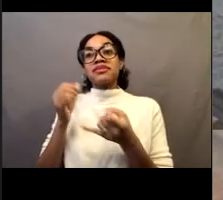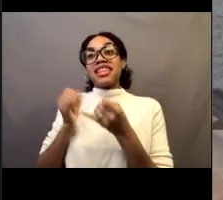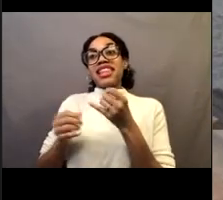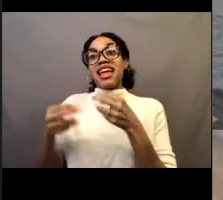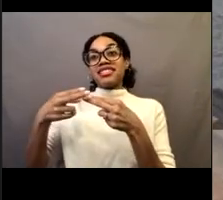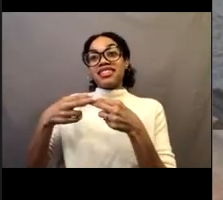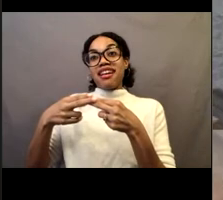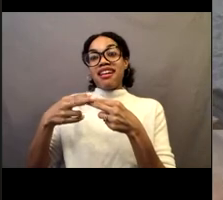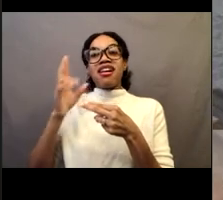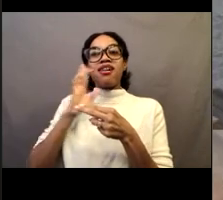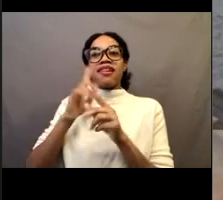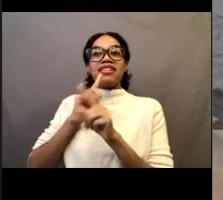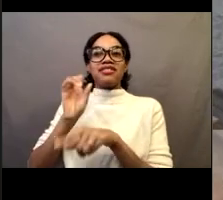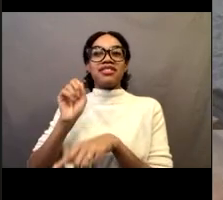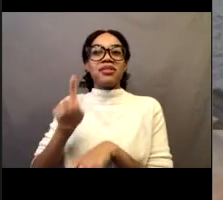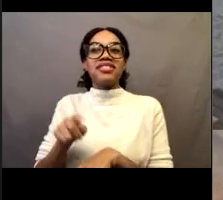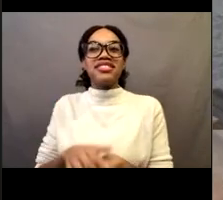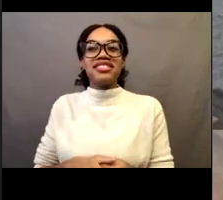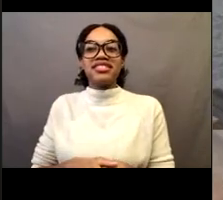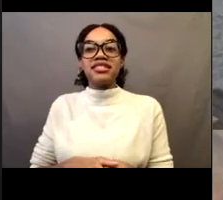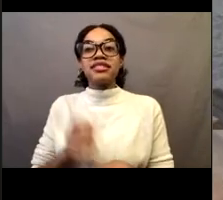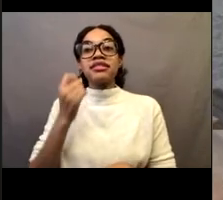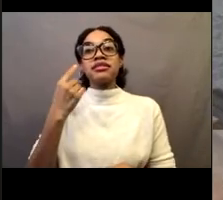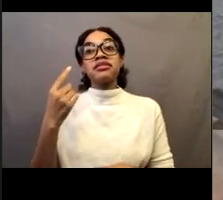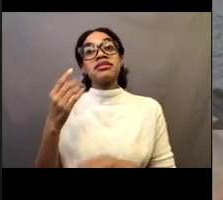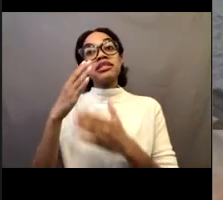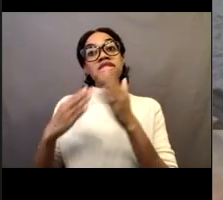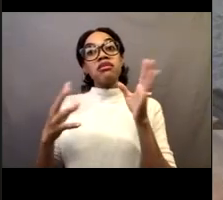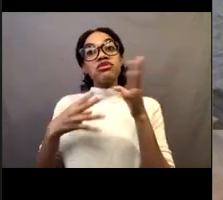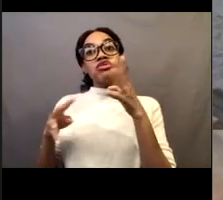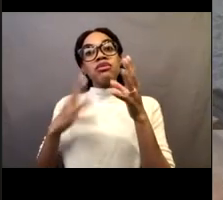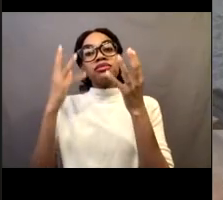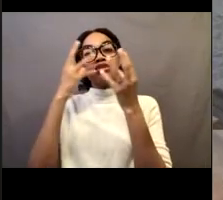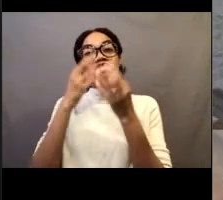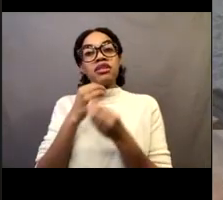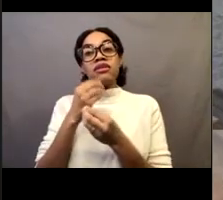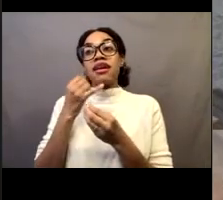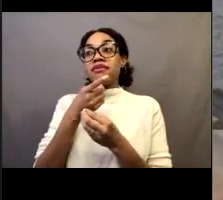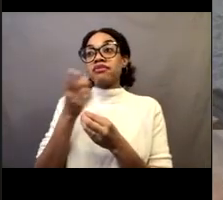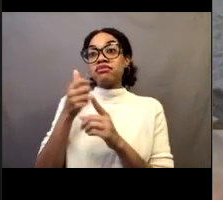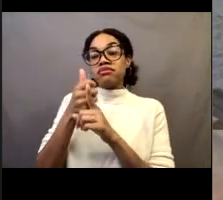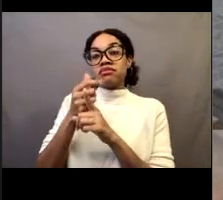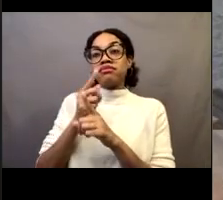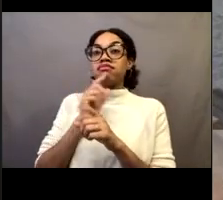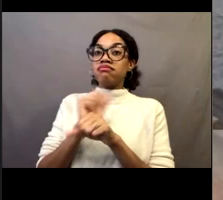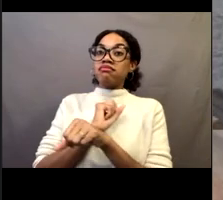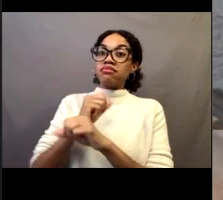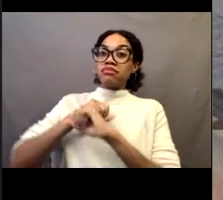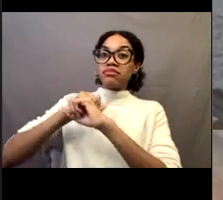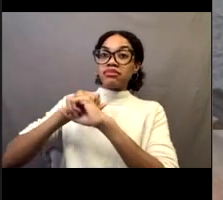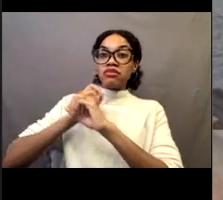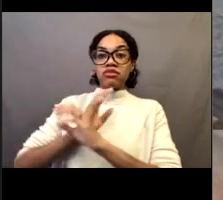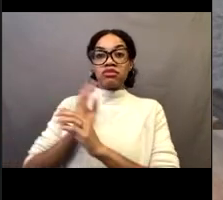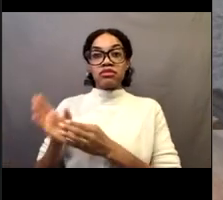like the storms I think are really beautiful as long as you're prepared and not worried about your safety